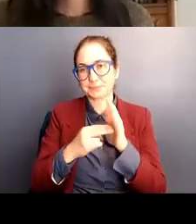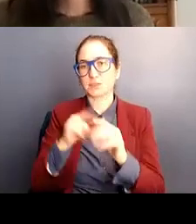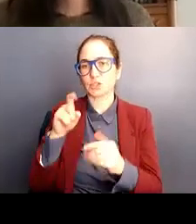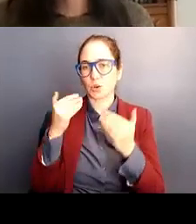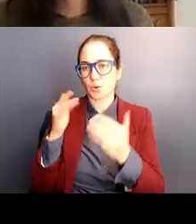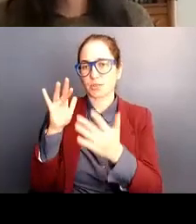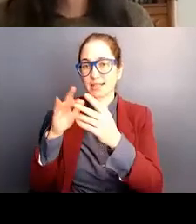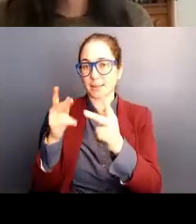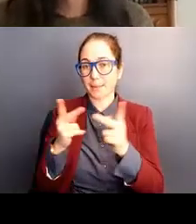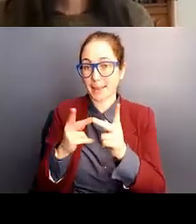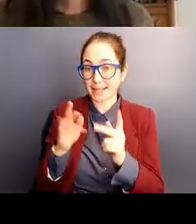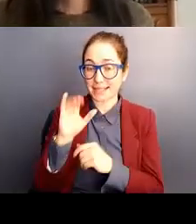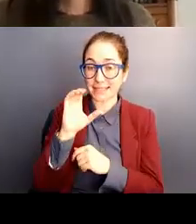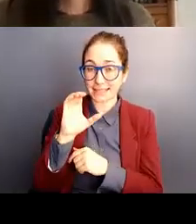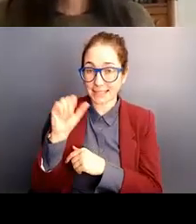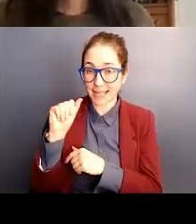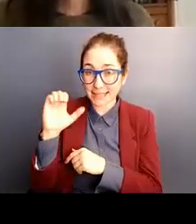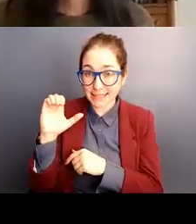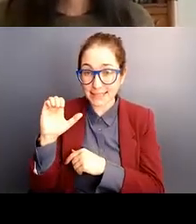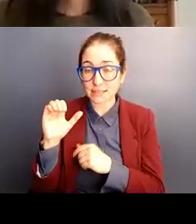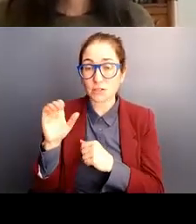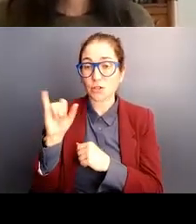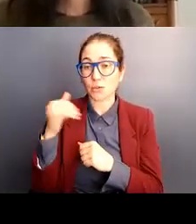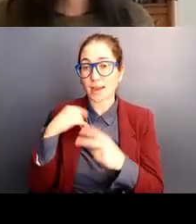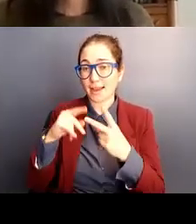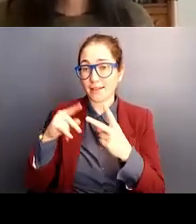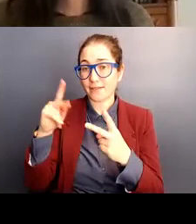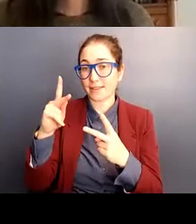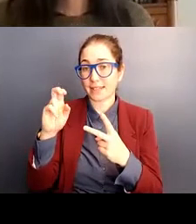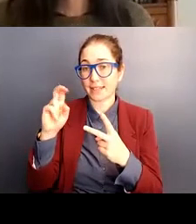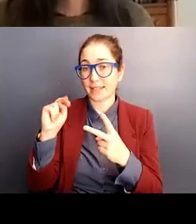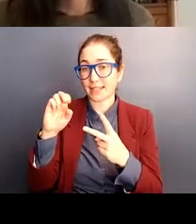like CCAC, or there's also the Kennedy Center's LEED conference.